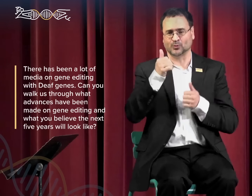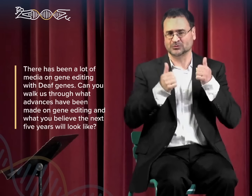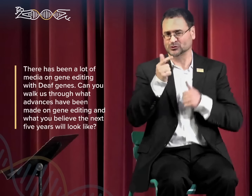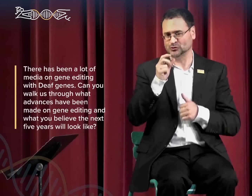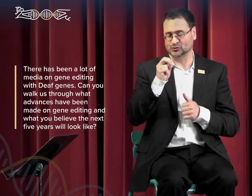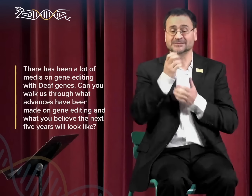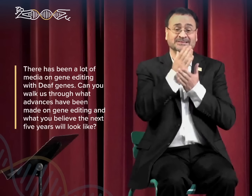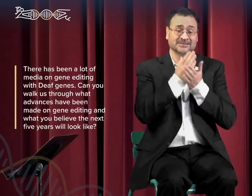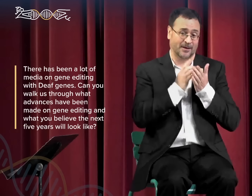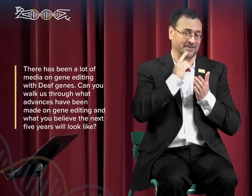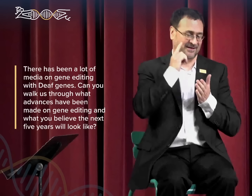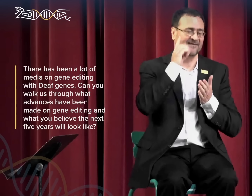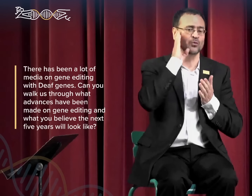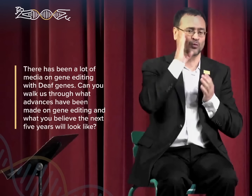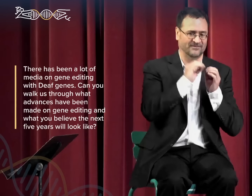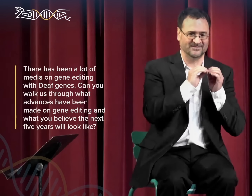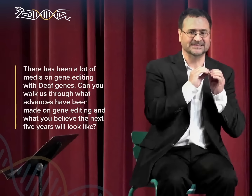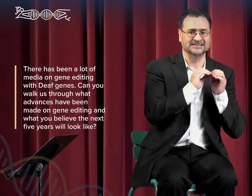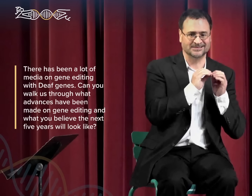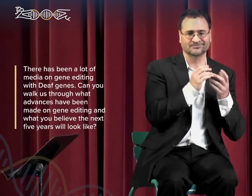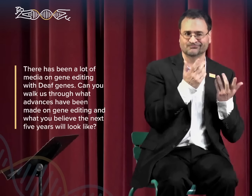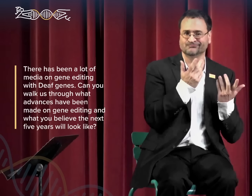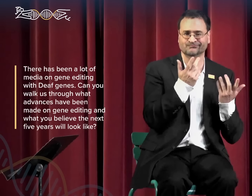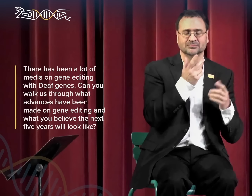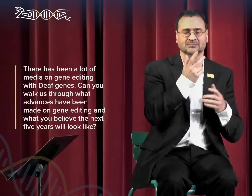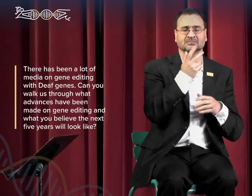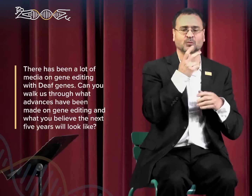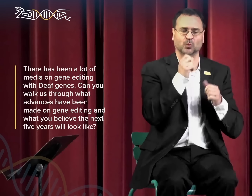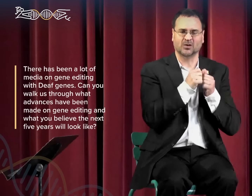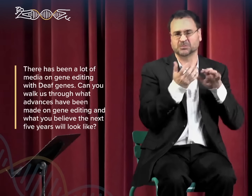Will this work? It depends on the gene, and how much can be fixed.